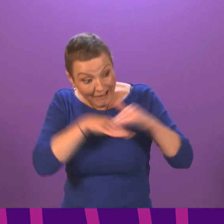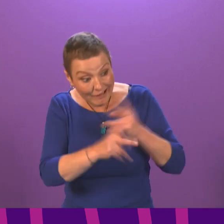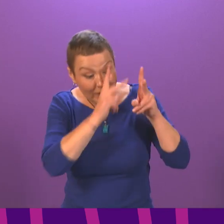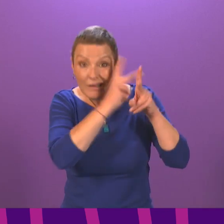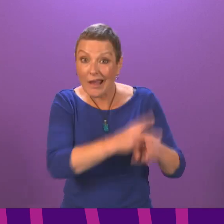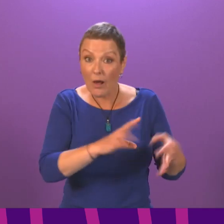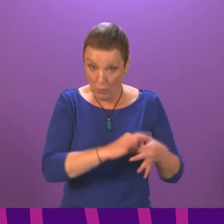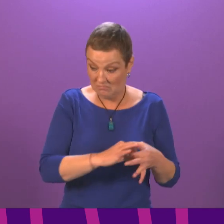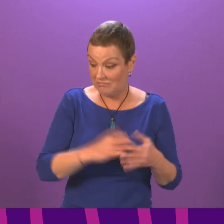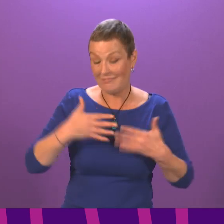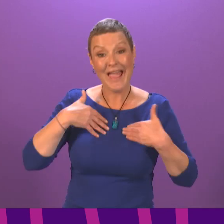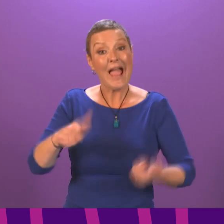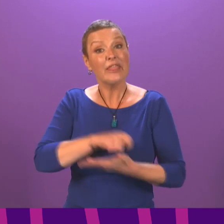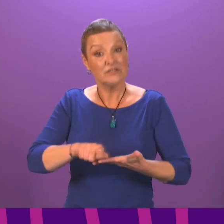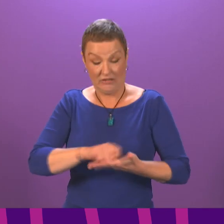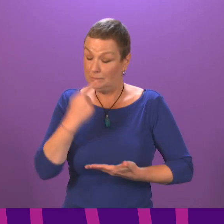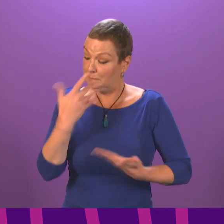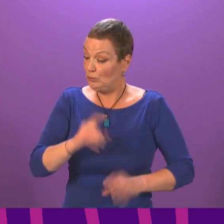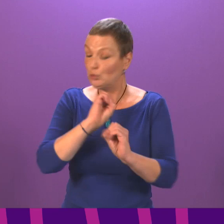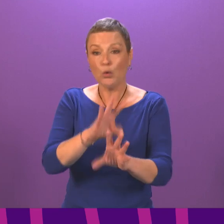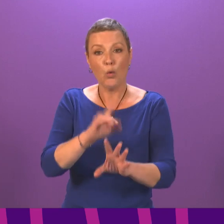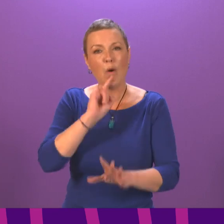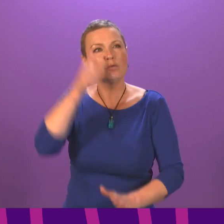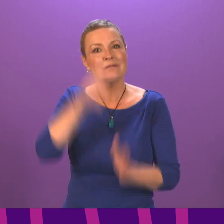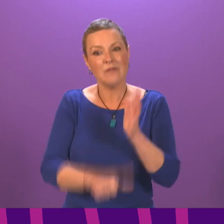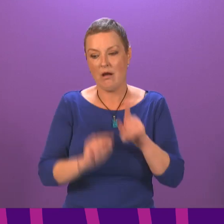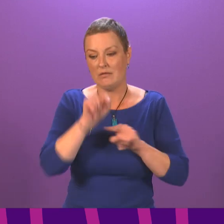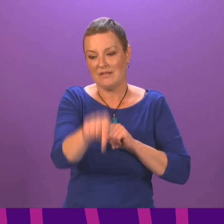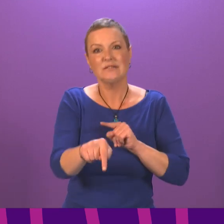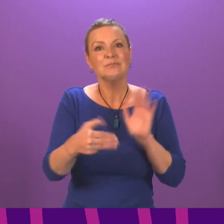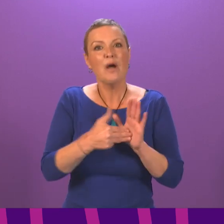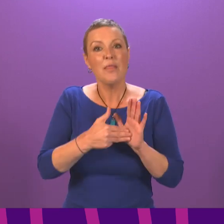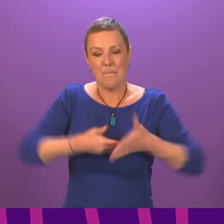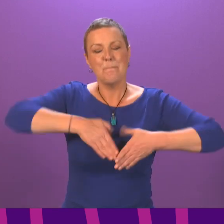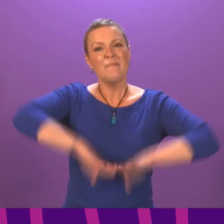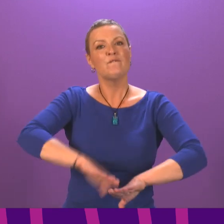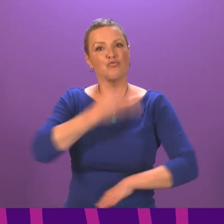the health secretary set out, that will begin in the next month, before Christmas and over